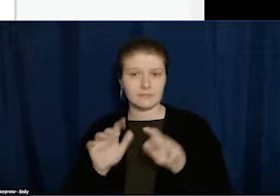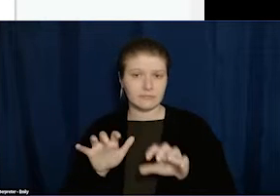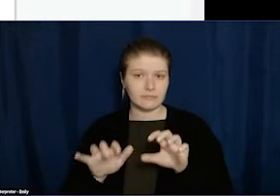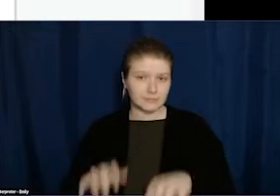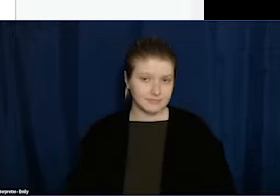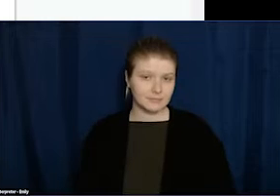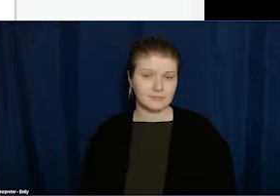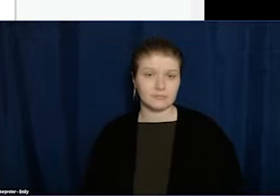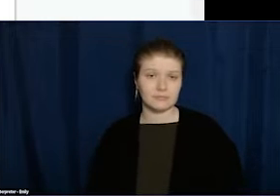All right.